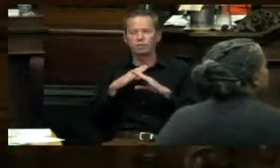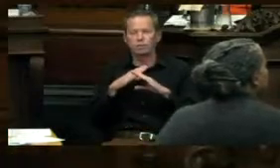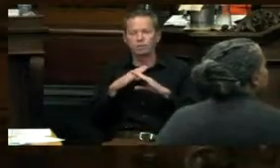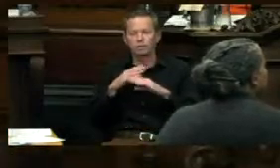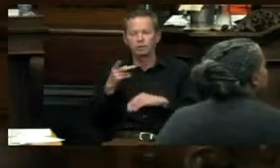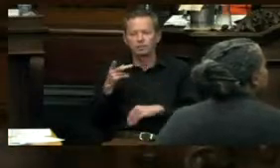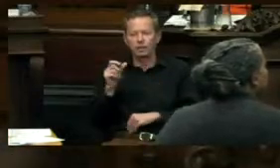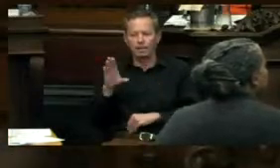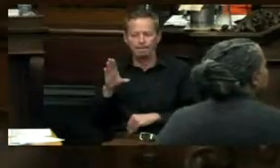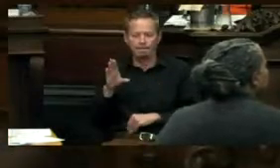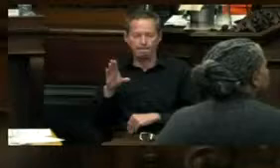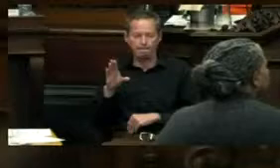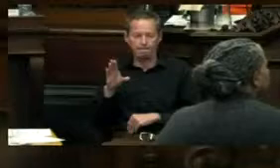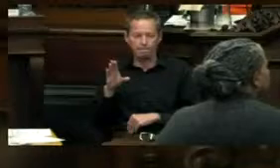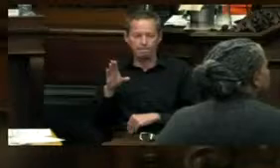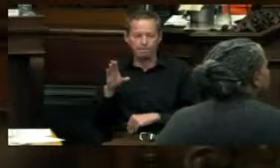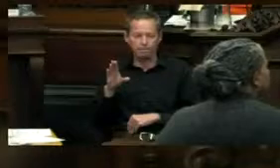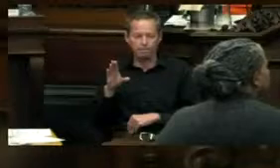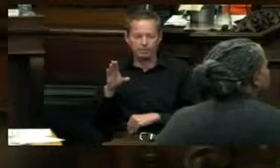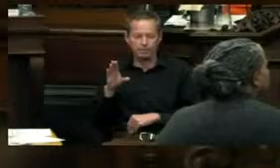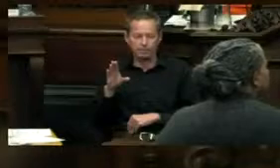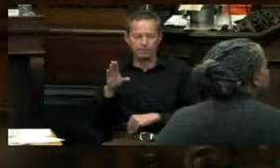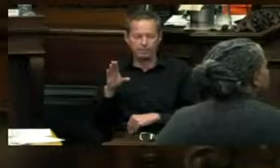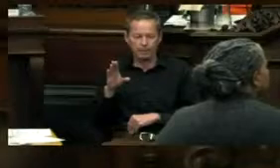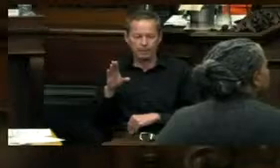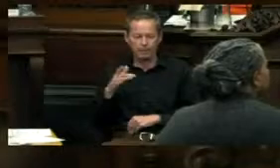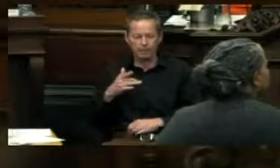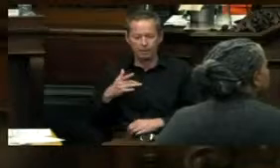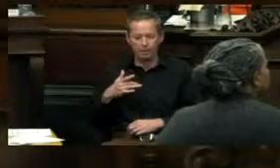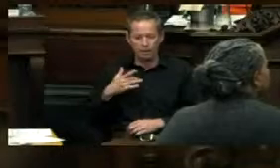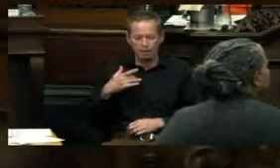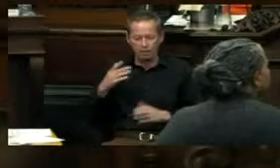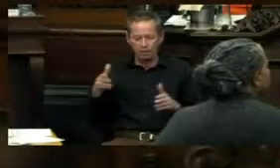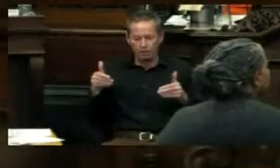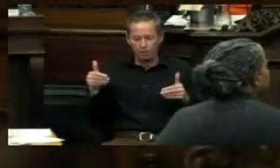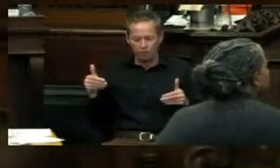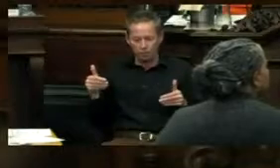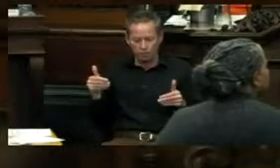been that this council has been